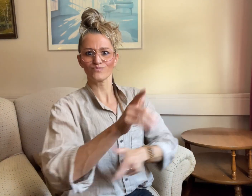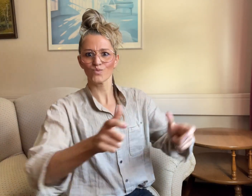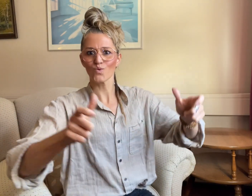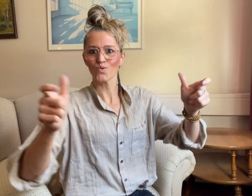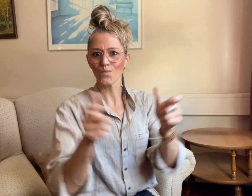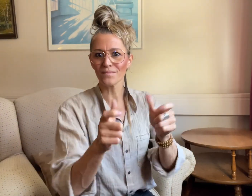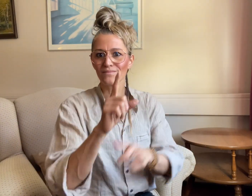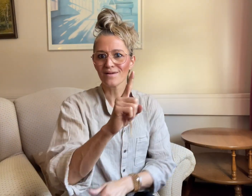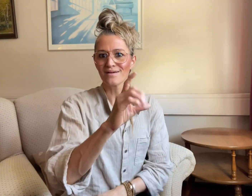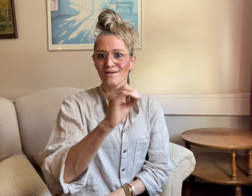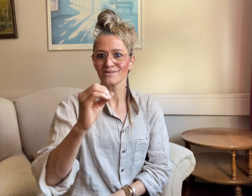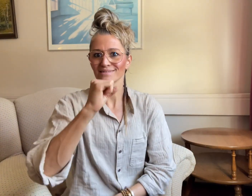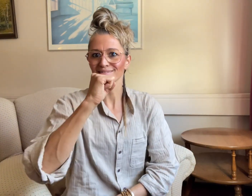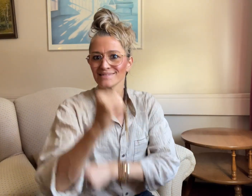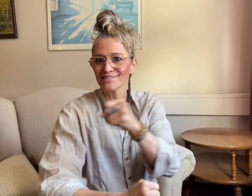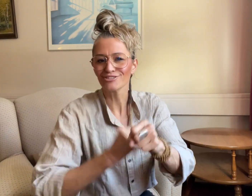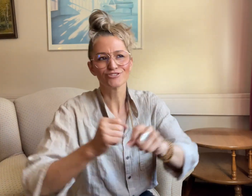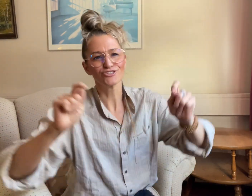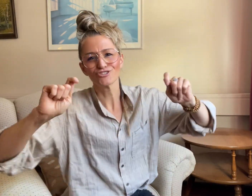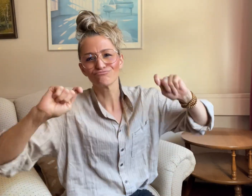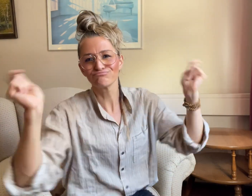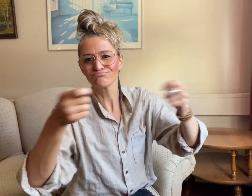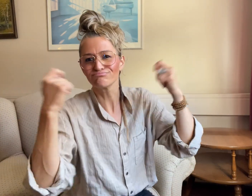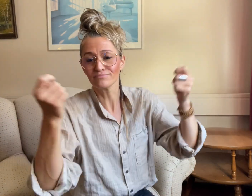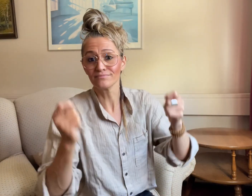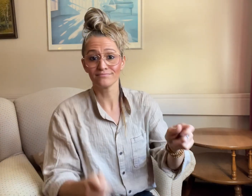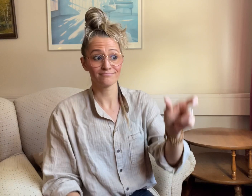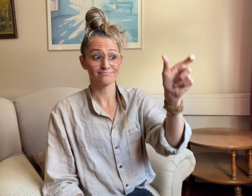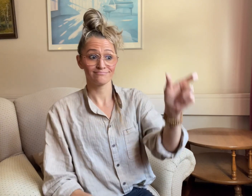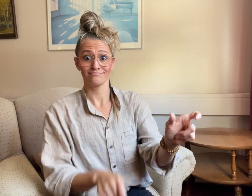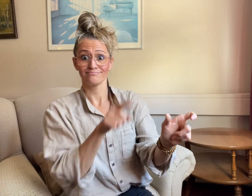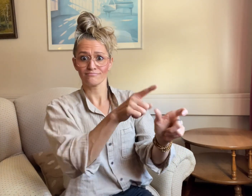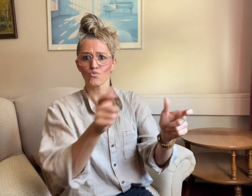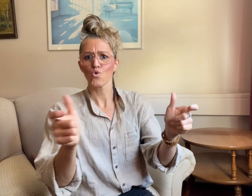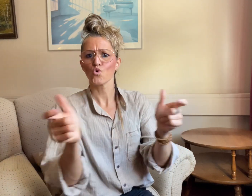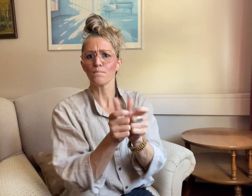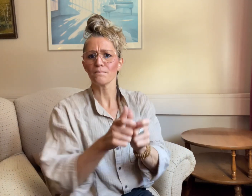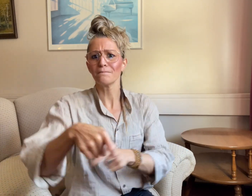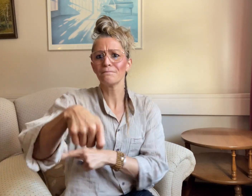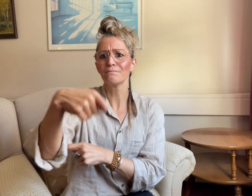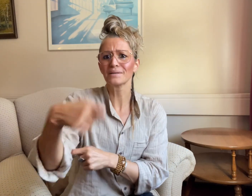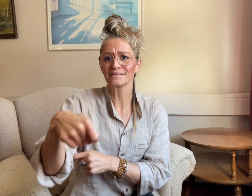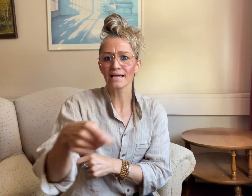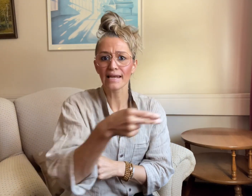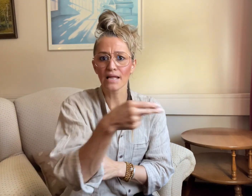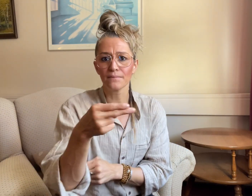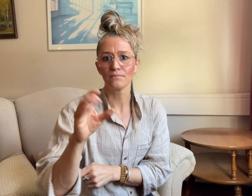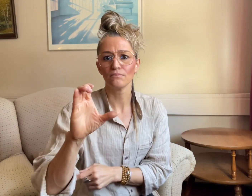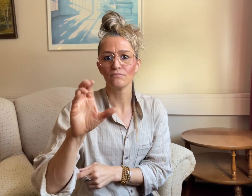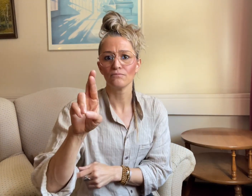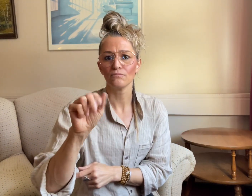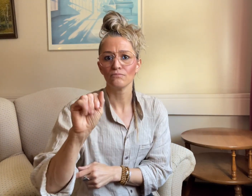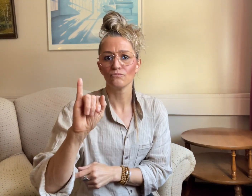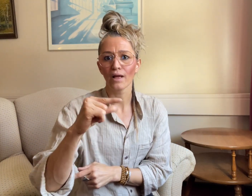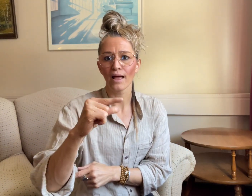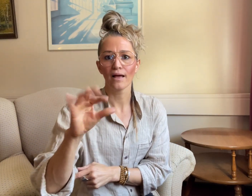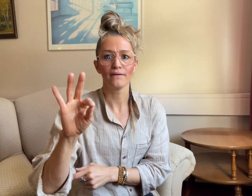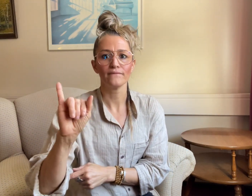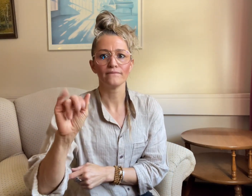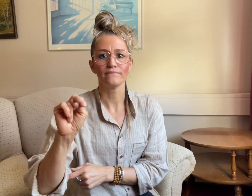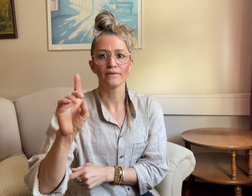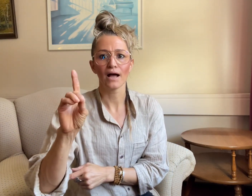The club's president Craig Findsen said they looked back